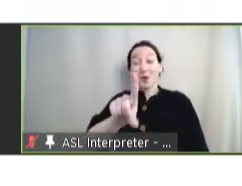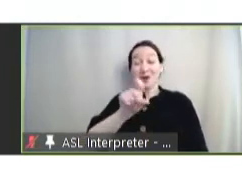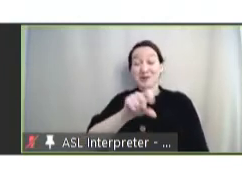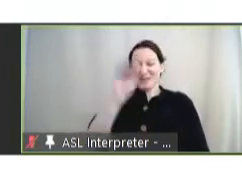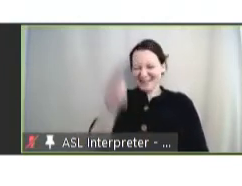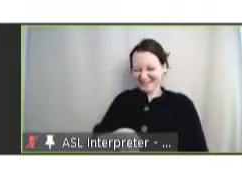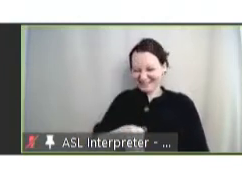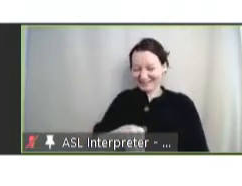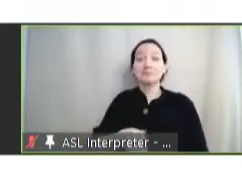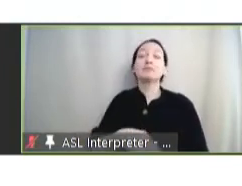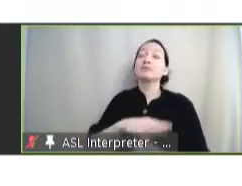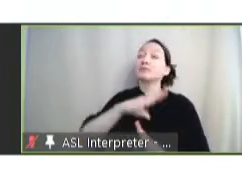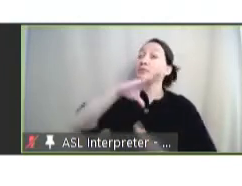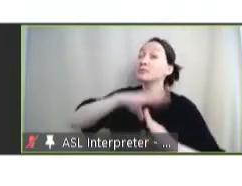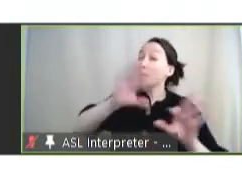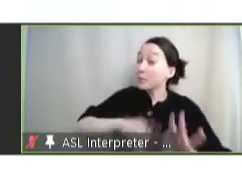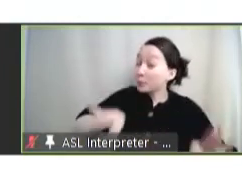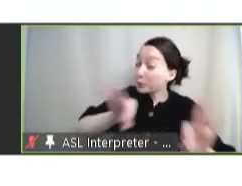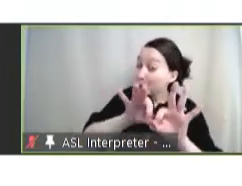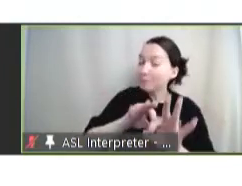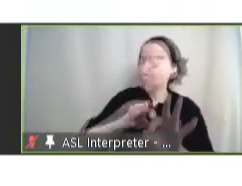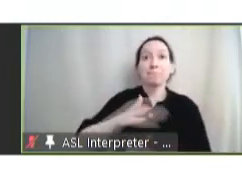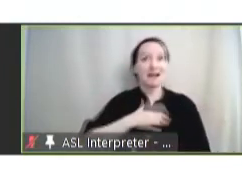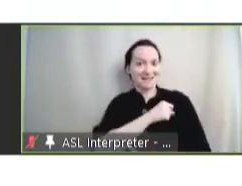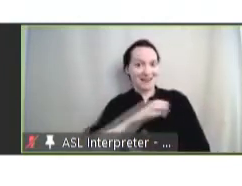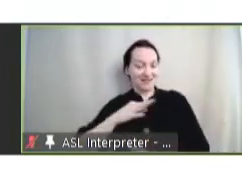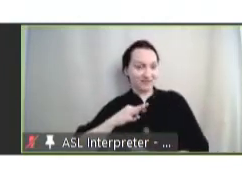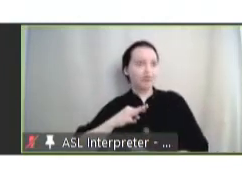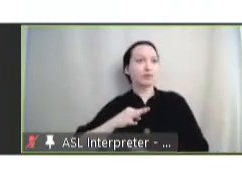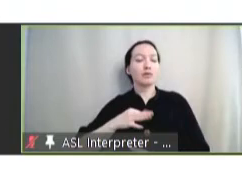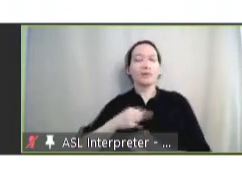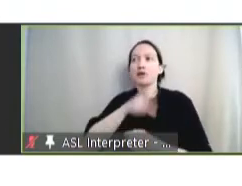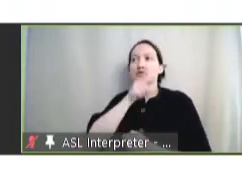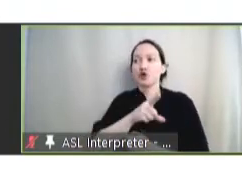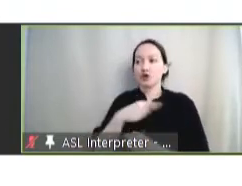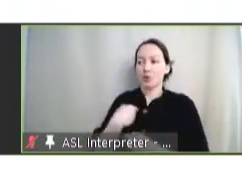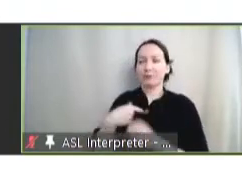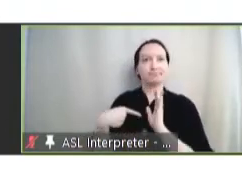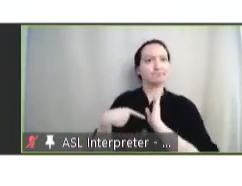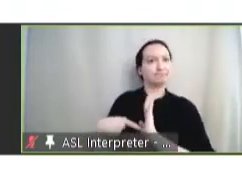much more important, in addition to my staff, is to make sure that we modeled what we knew that